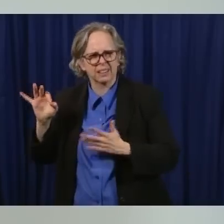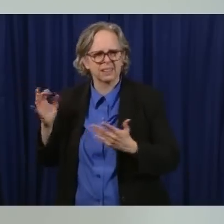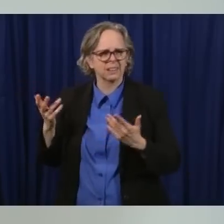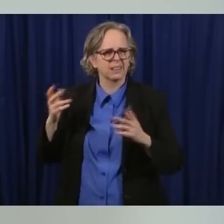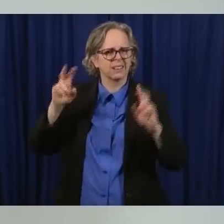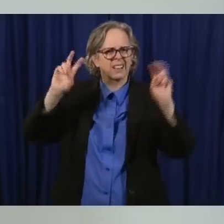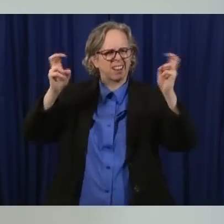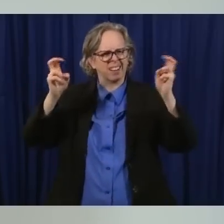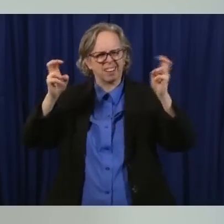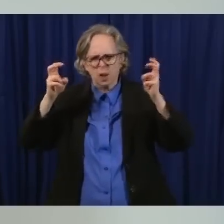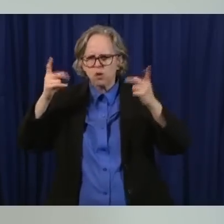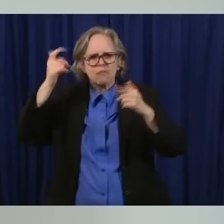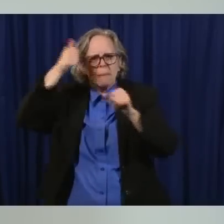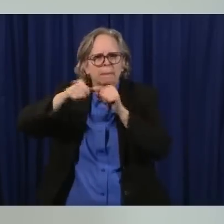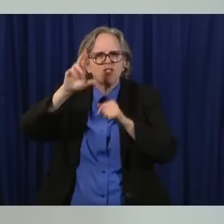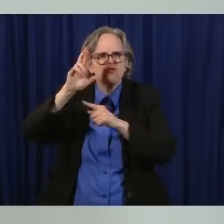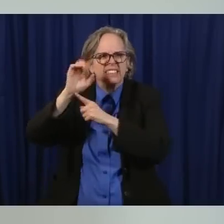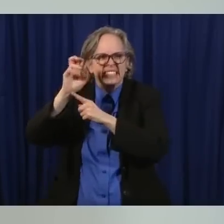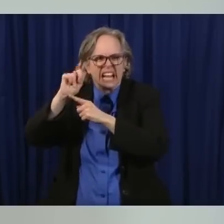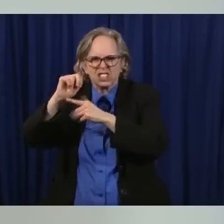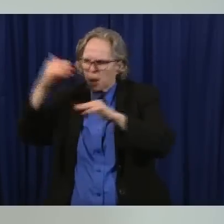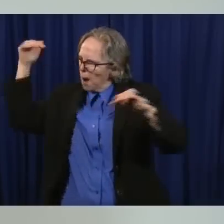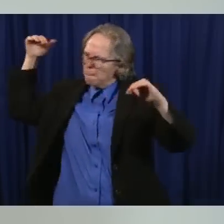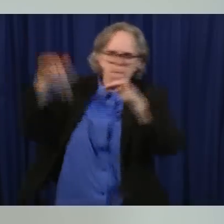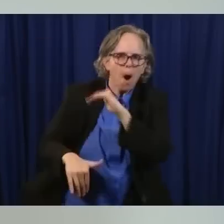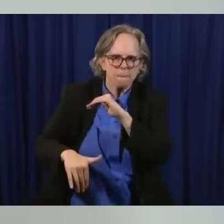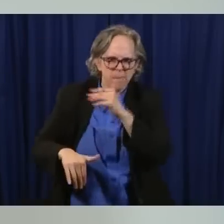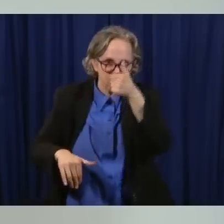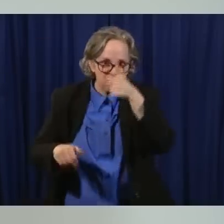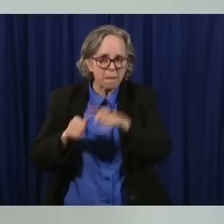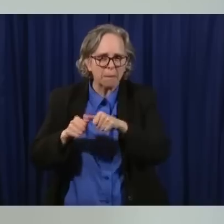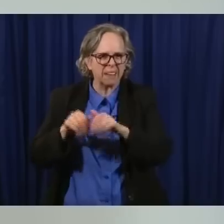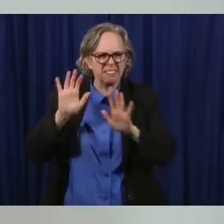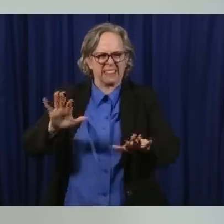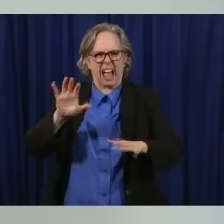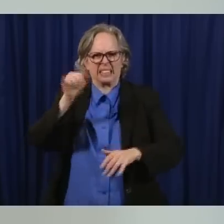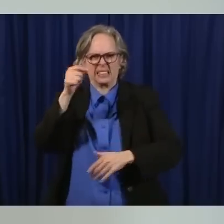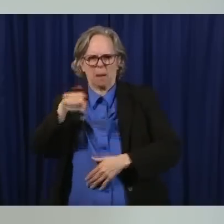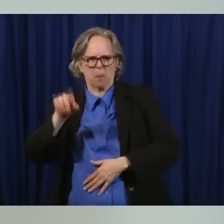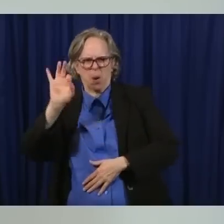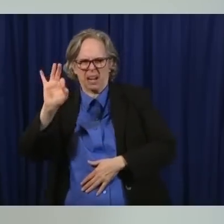REALLY KNOWS, BUT THOSE ARE SOME OF THE BEST ESTIMATES ABOUT WHERE THINGS ARE. TO PUT IT IN PERSPECTIVE, DURING THE GREAT RECESSION, WHICH ENDED IN 2009, THE